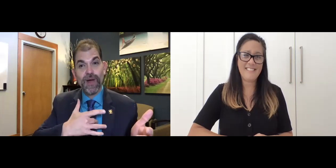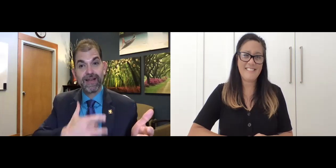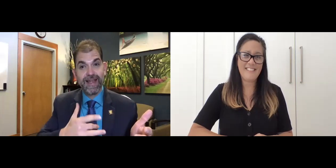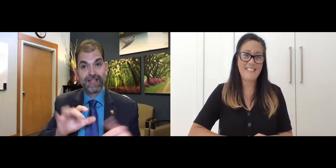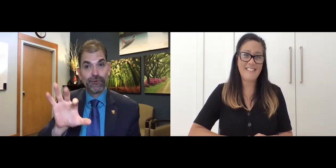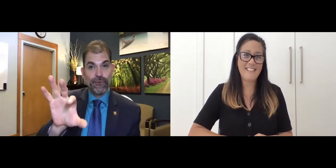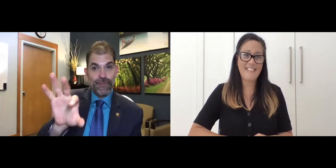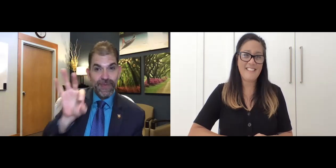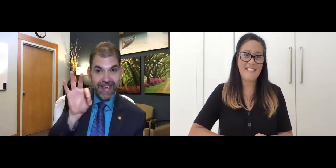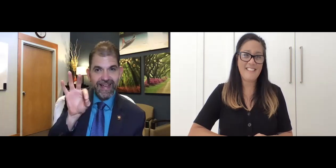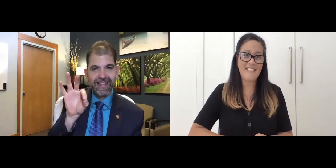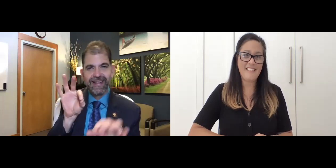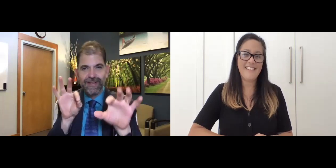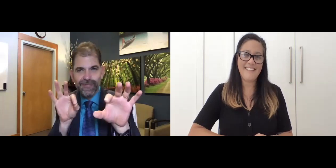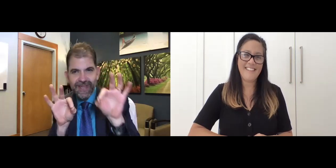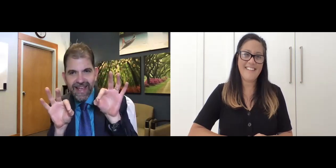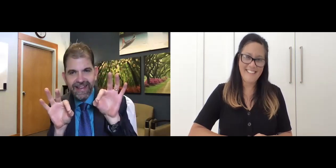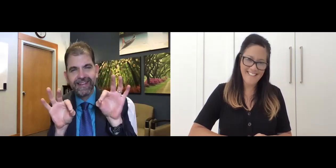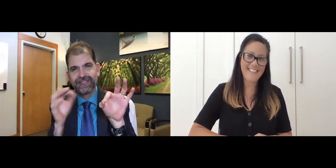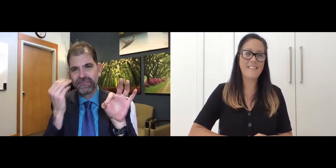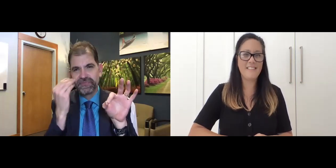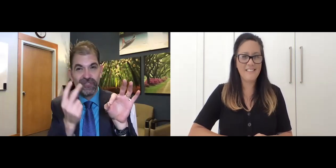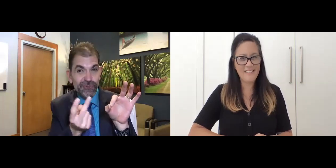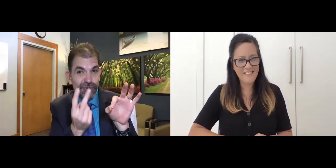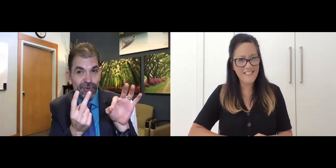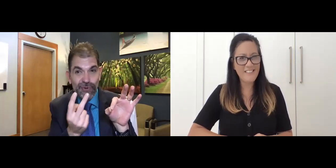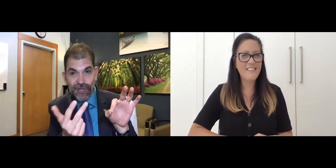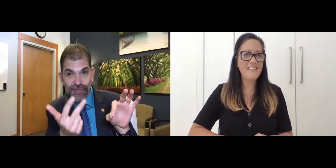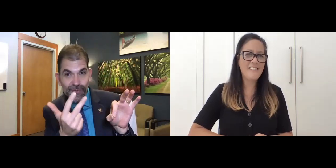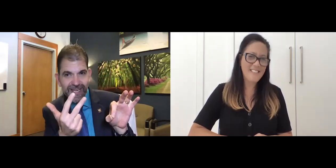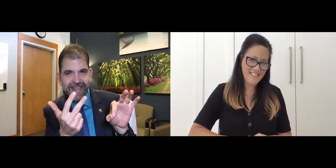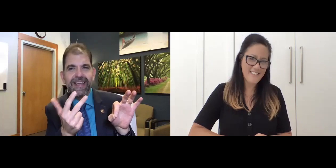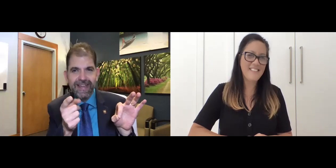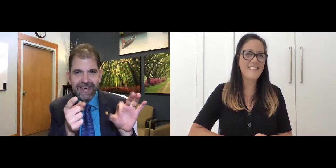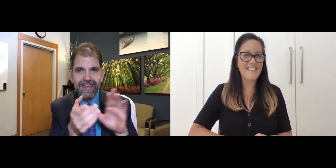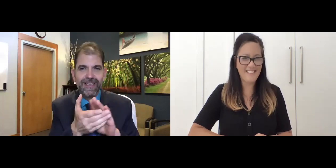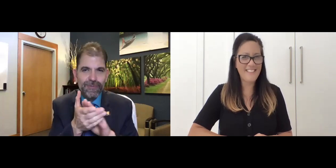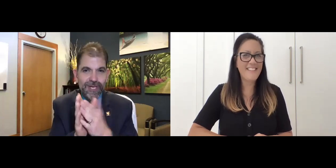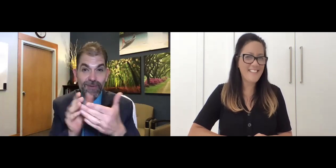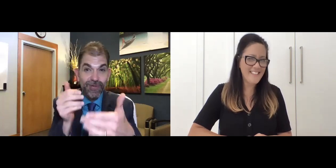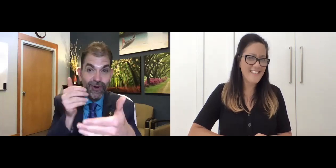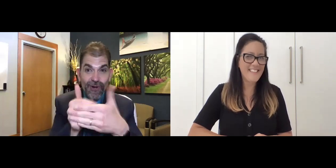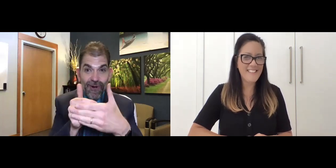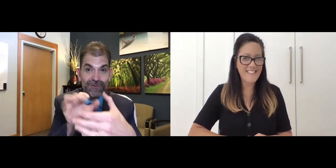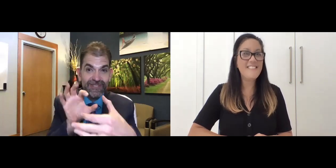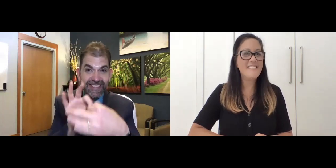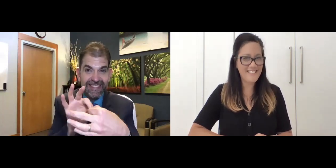exchange and so I had to kind of pick and choose what I would hear. I might focus in on two or three students